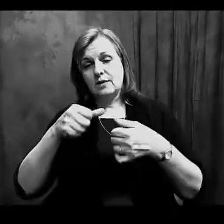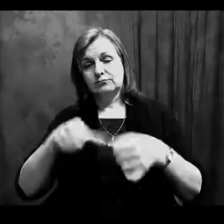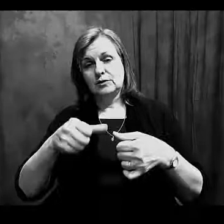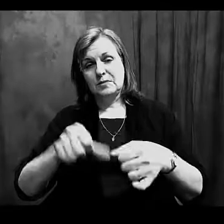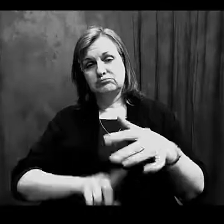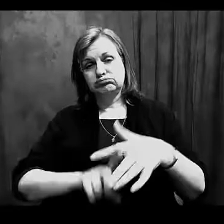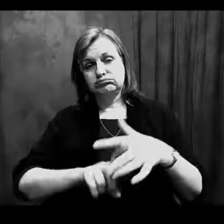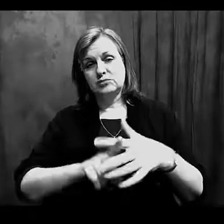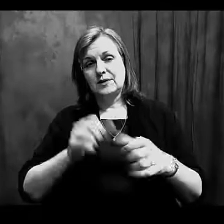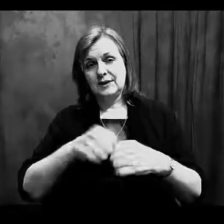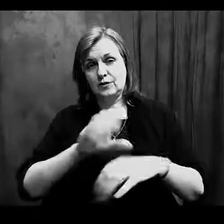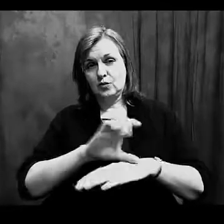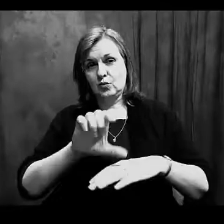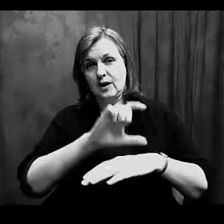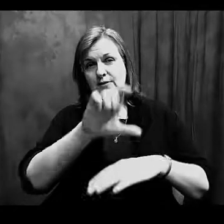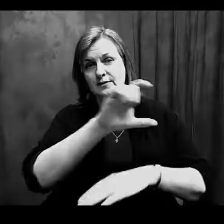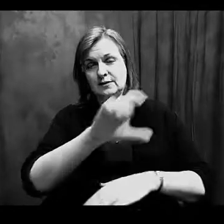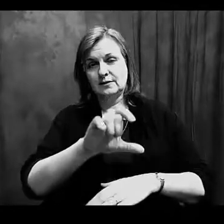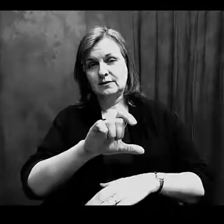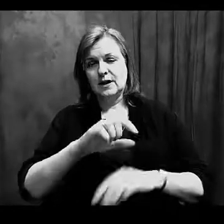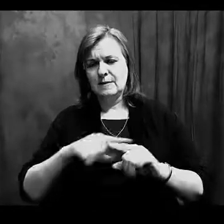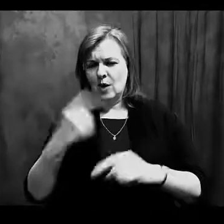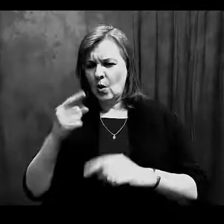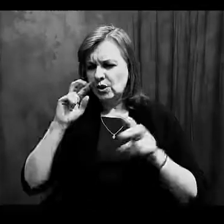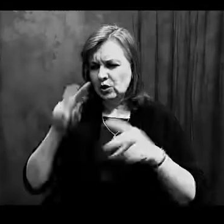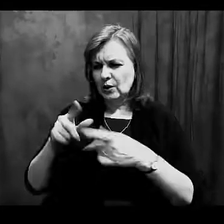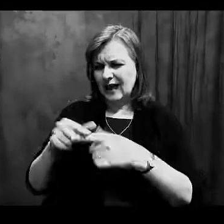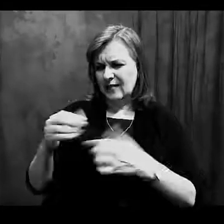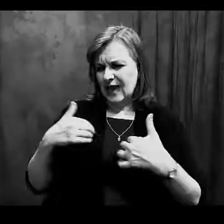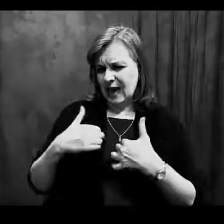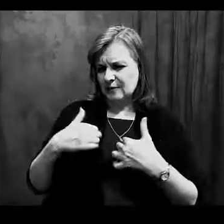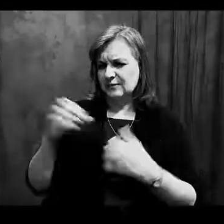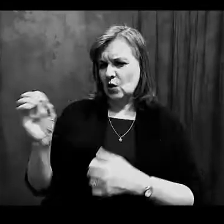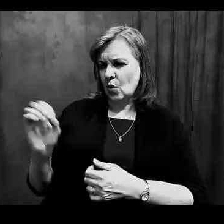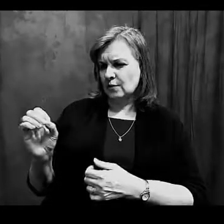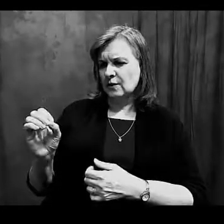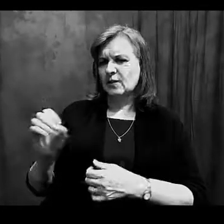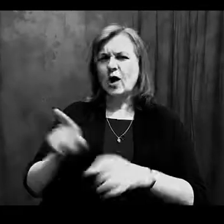but now instead of just looking at the animals and organisms let's think about the nitrogen and